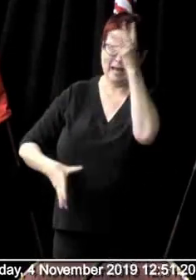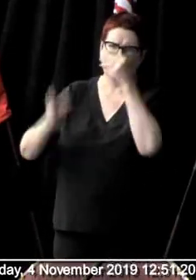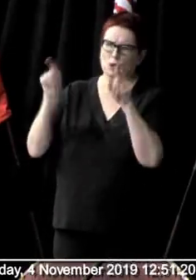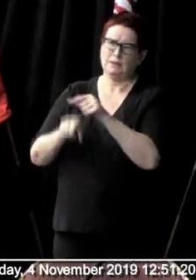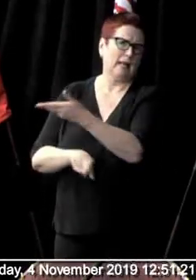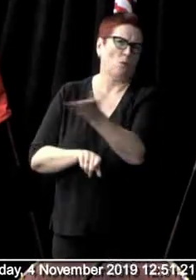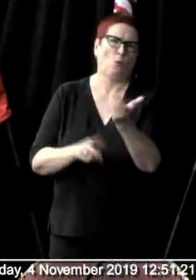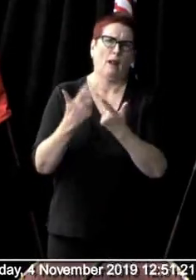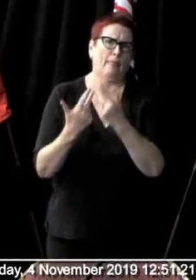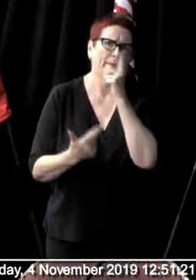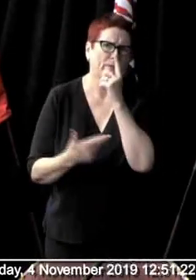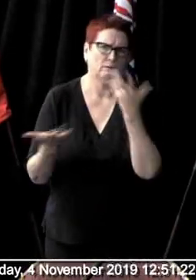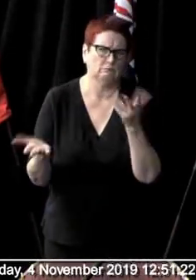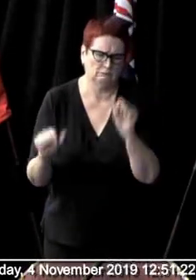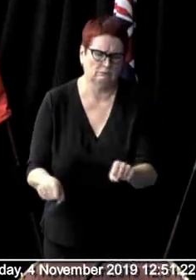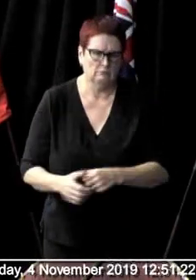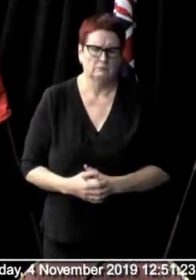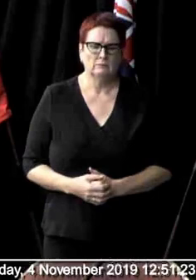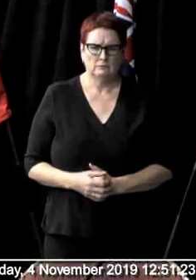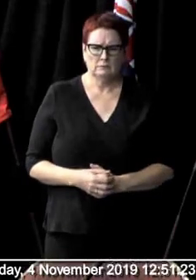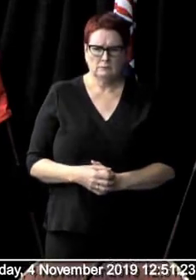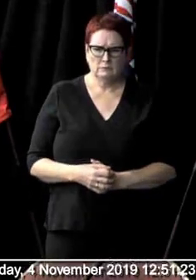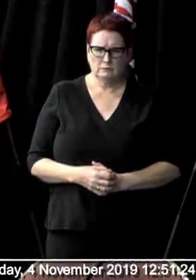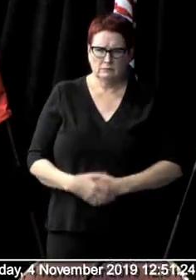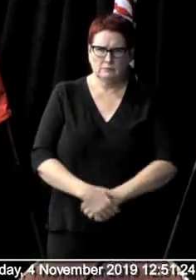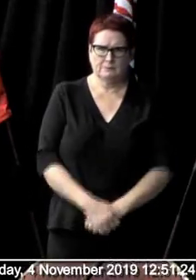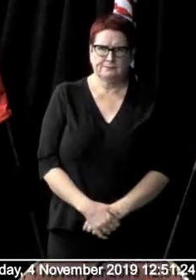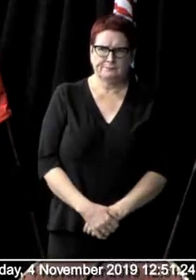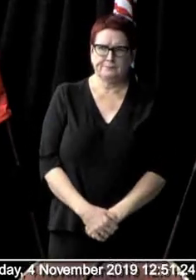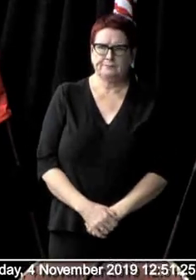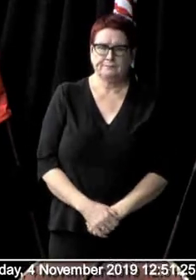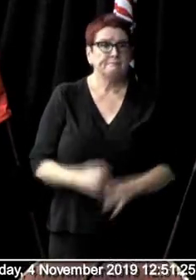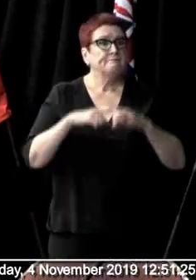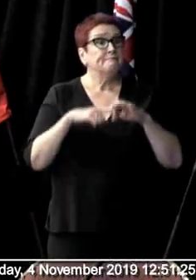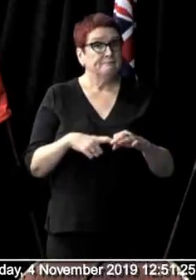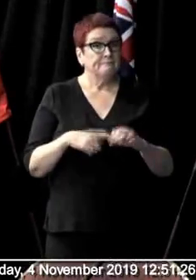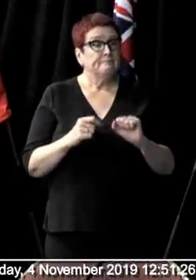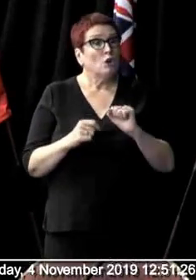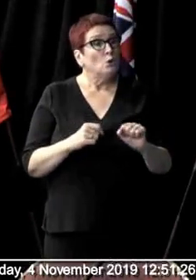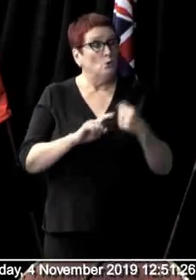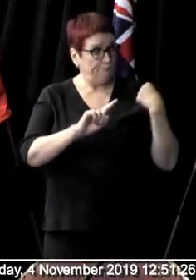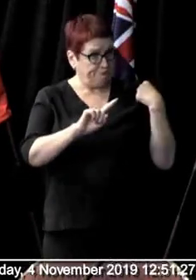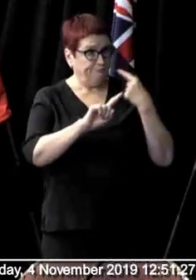Okay. So in your journey, you’ve learned that